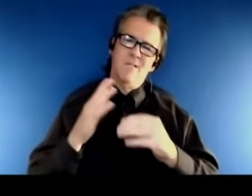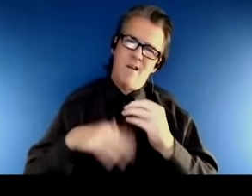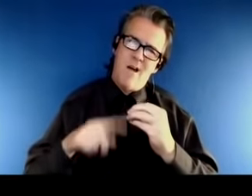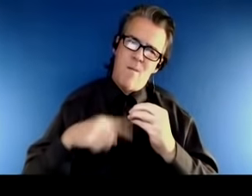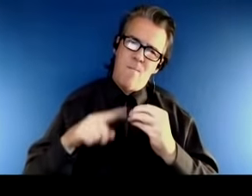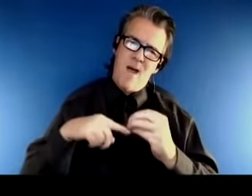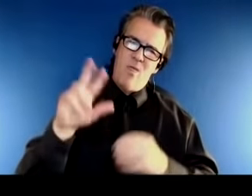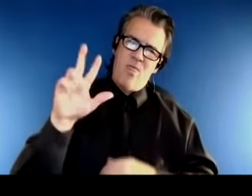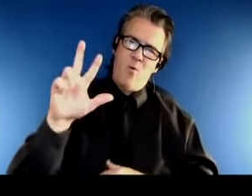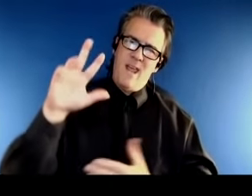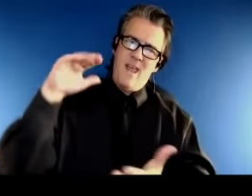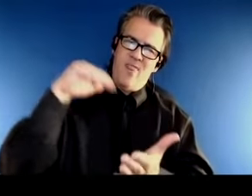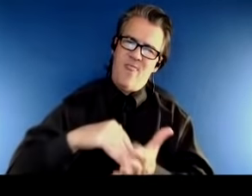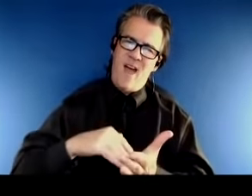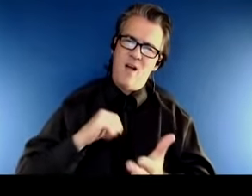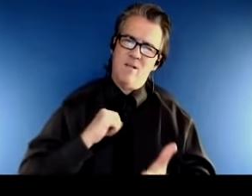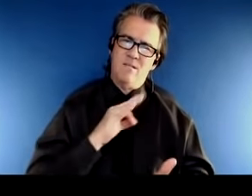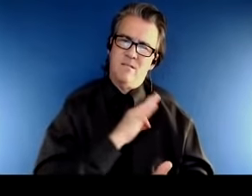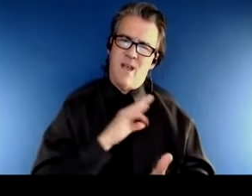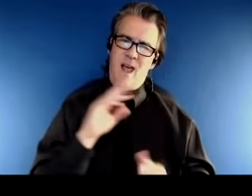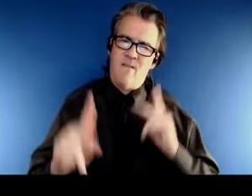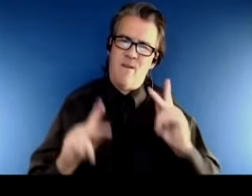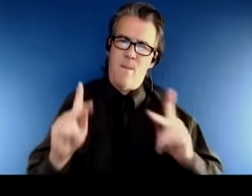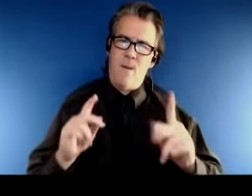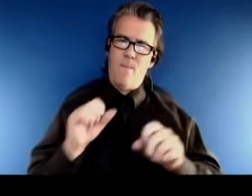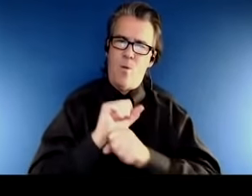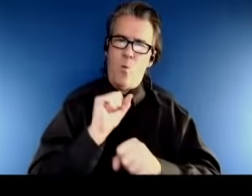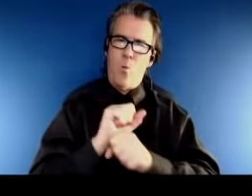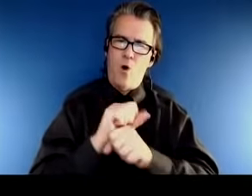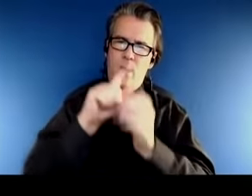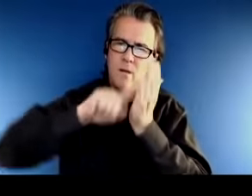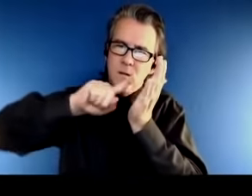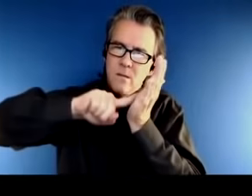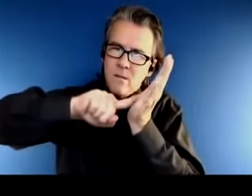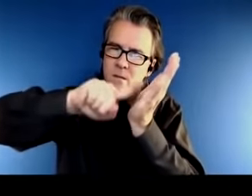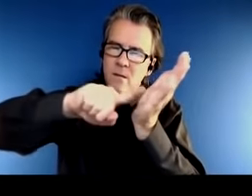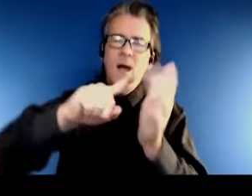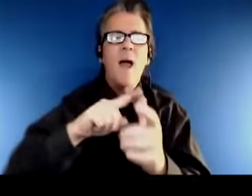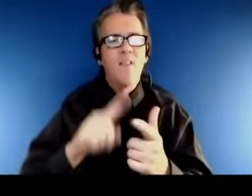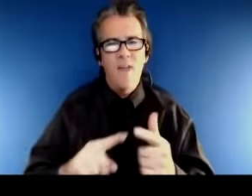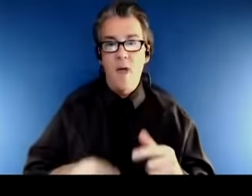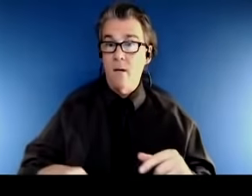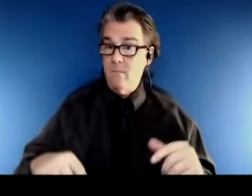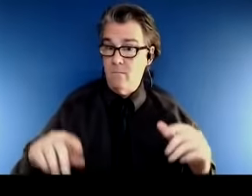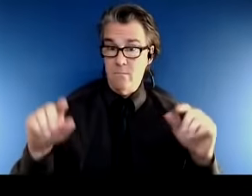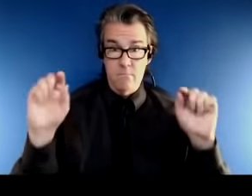We understand that, and we do the best that we can to let people know what that time is.